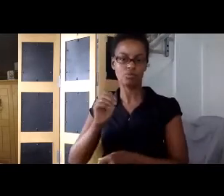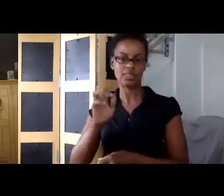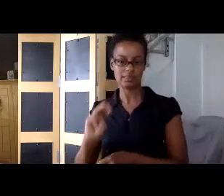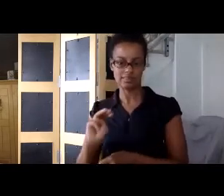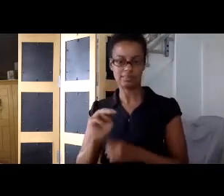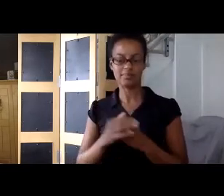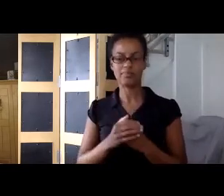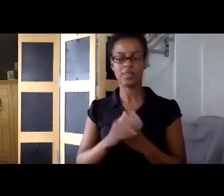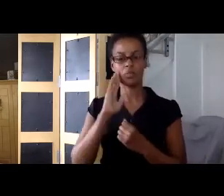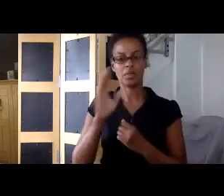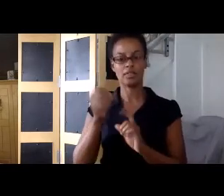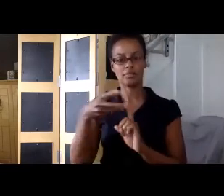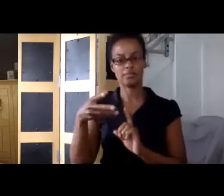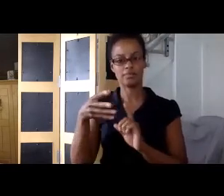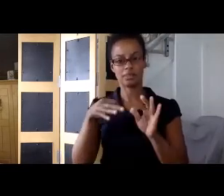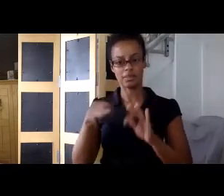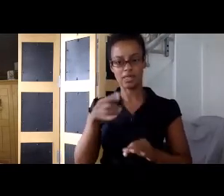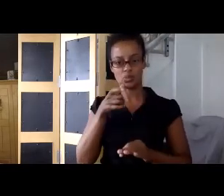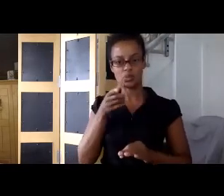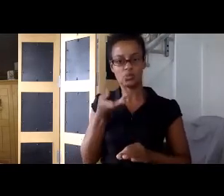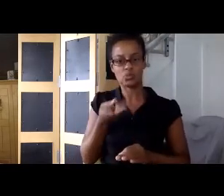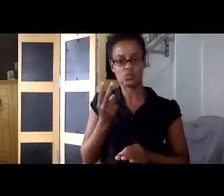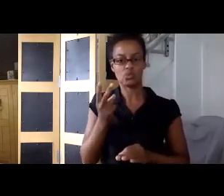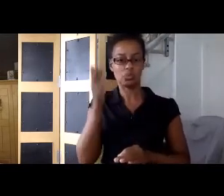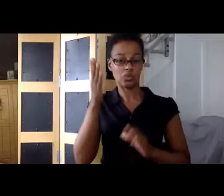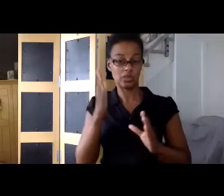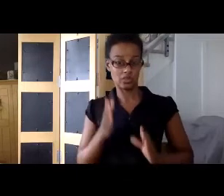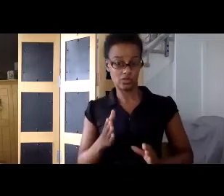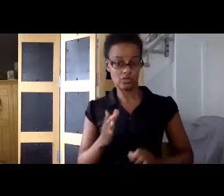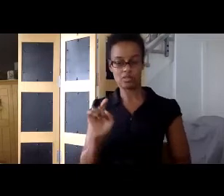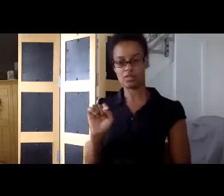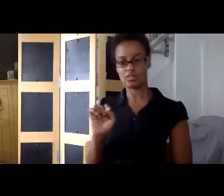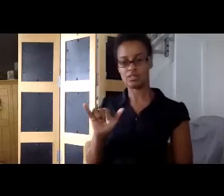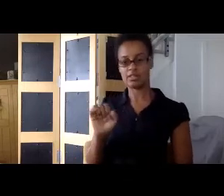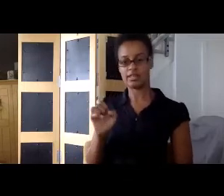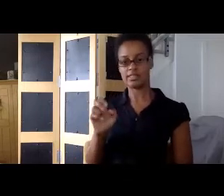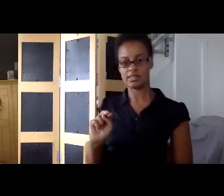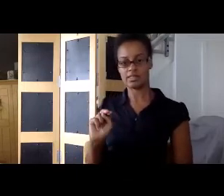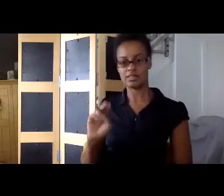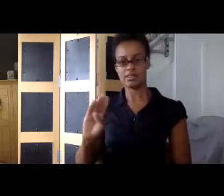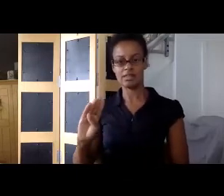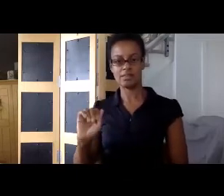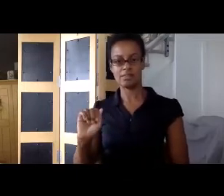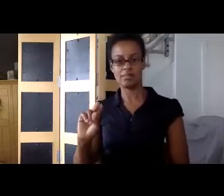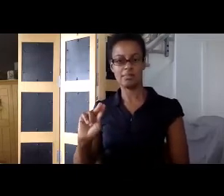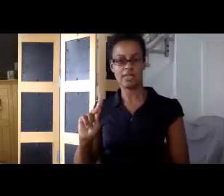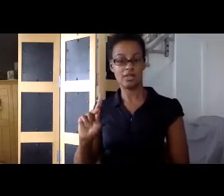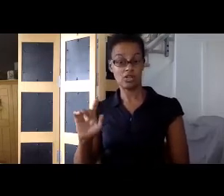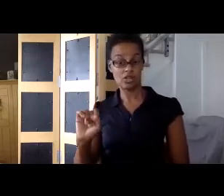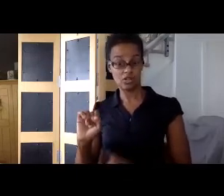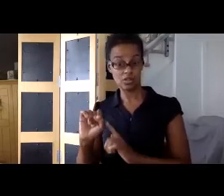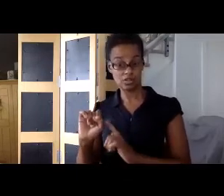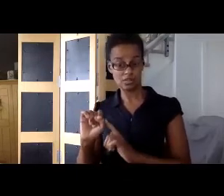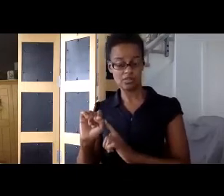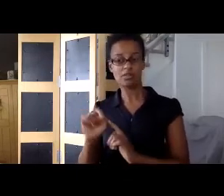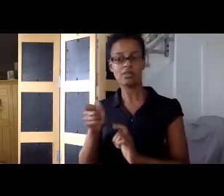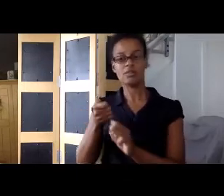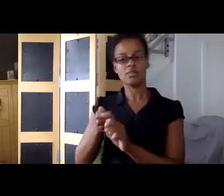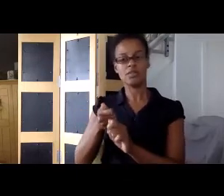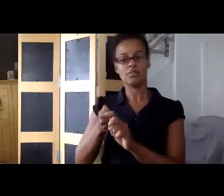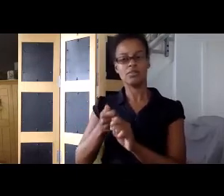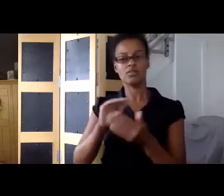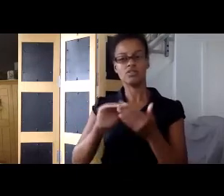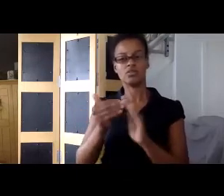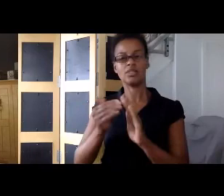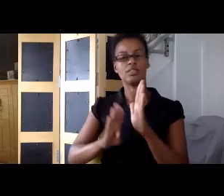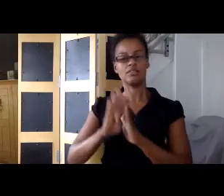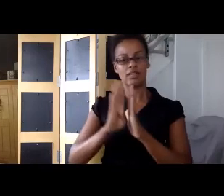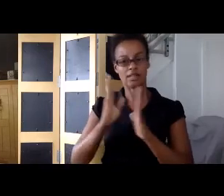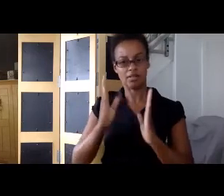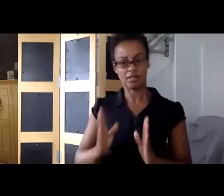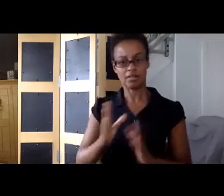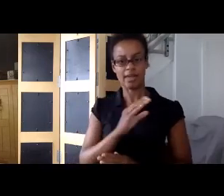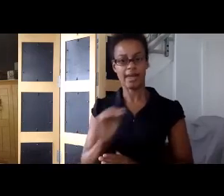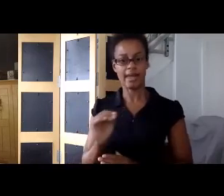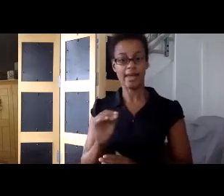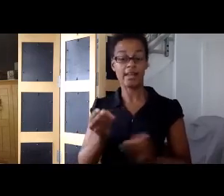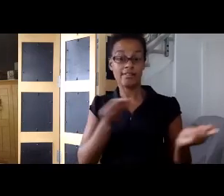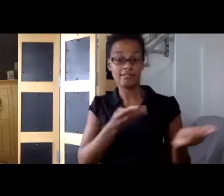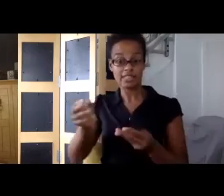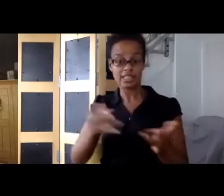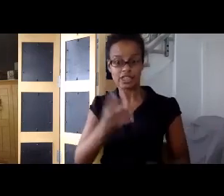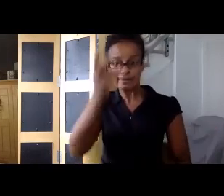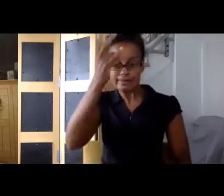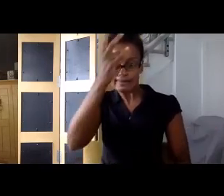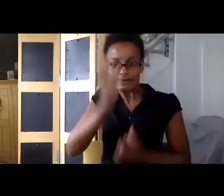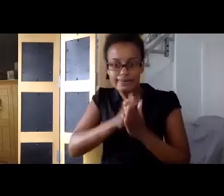Tyson Bankert is a community developer and facilitation nerd who has found a niche at